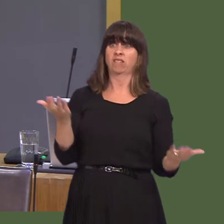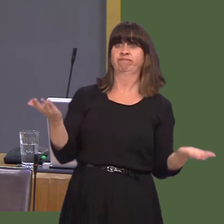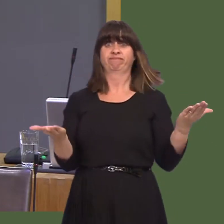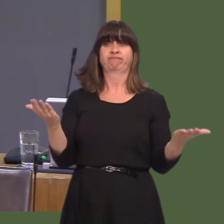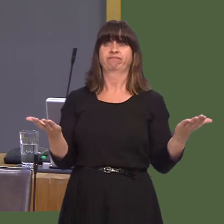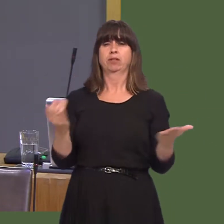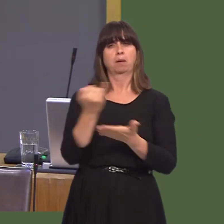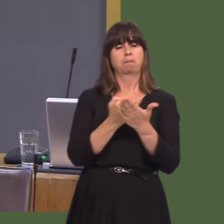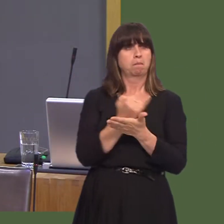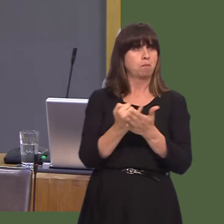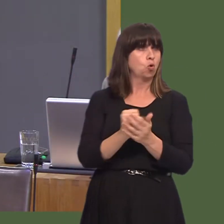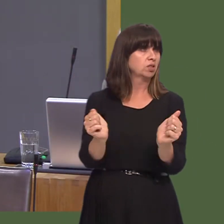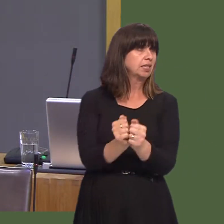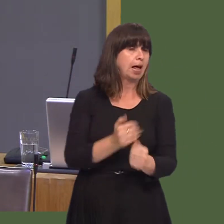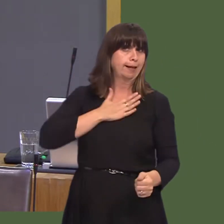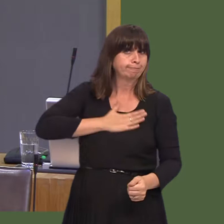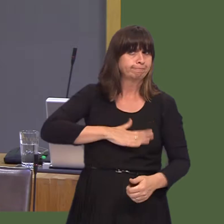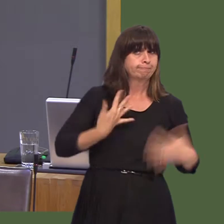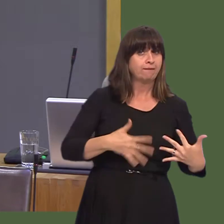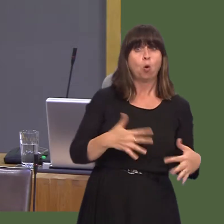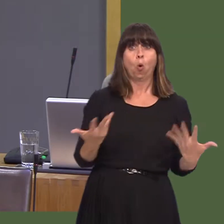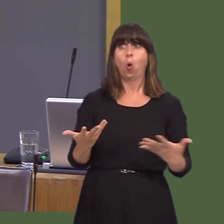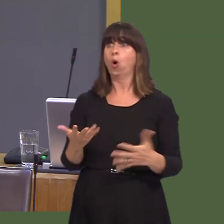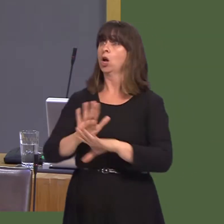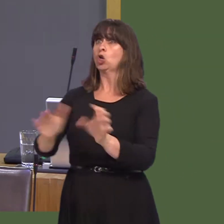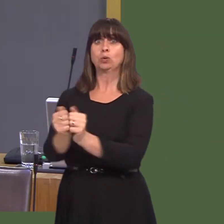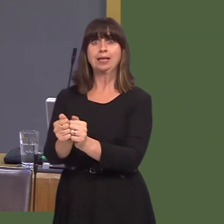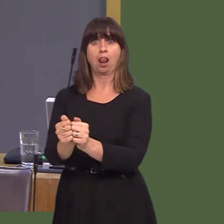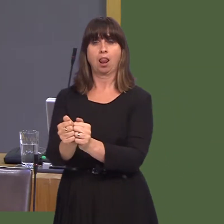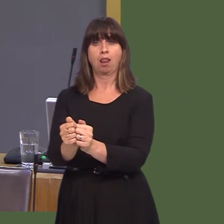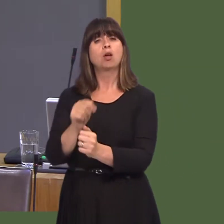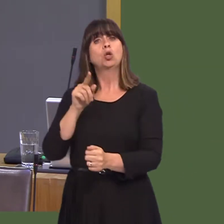now back a people's vote so that we can have a chance to reject the extreme Brexit that